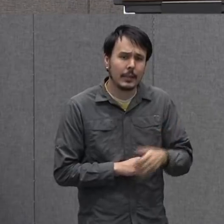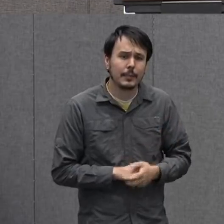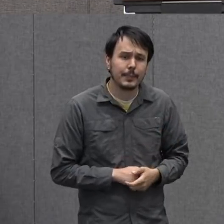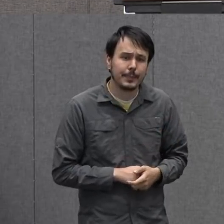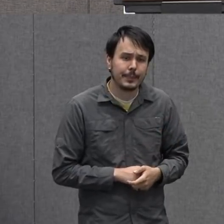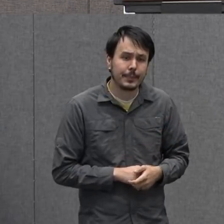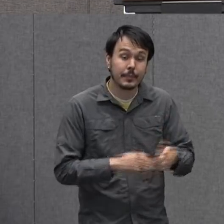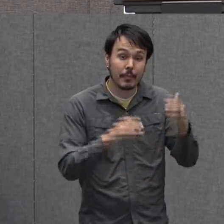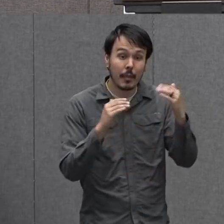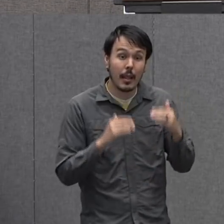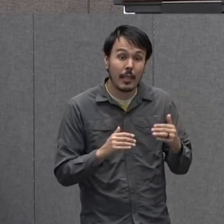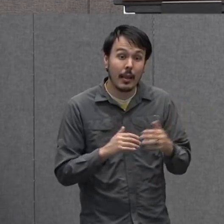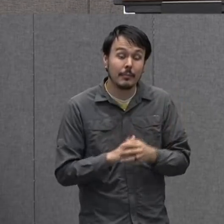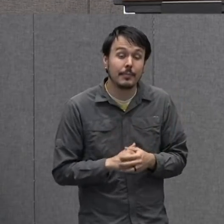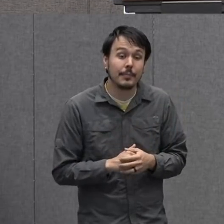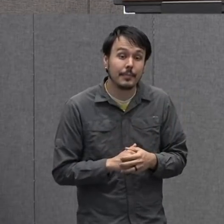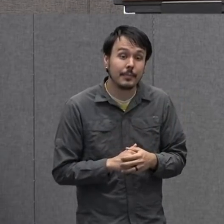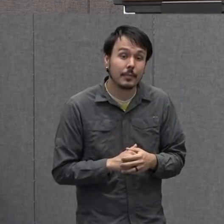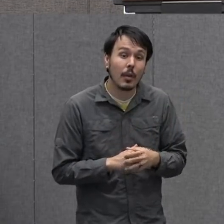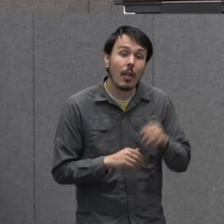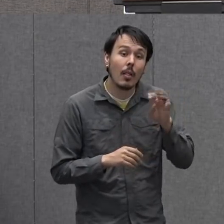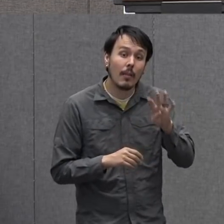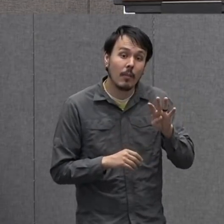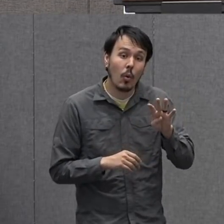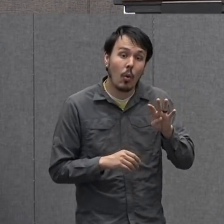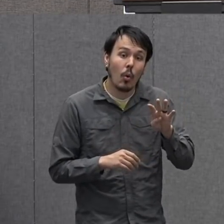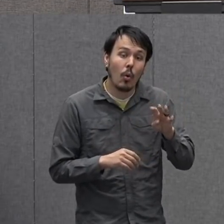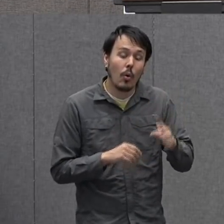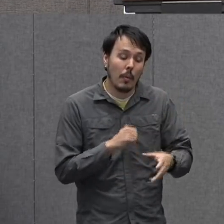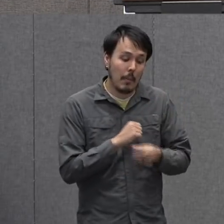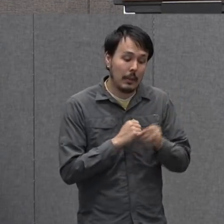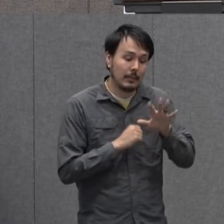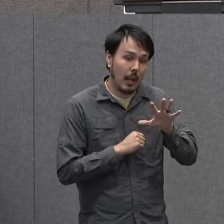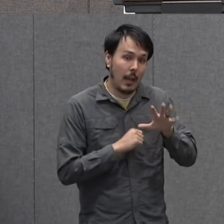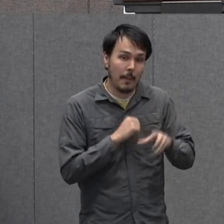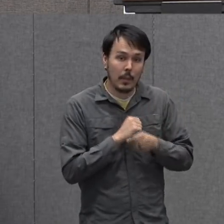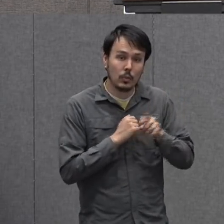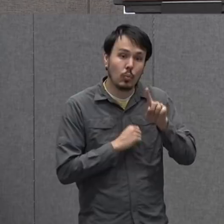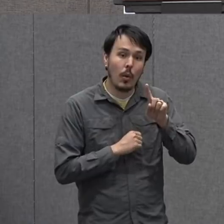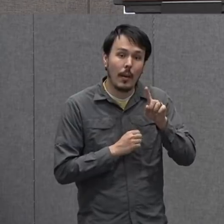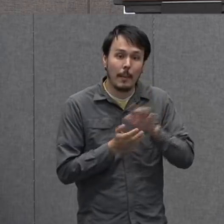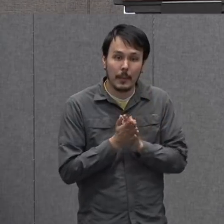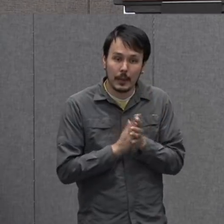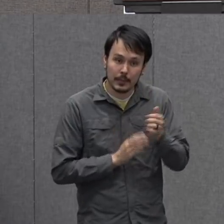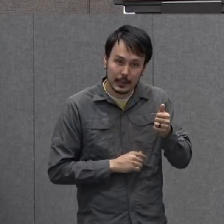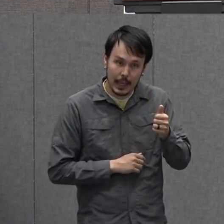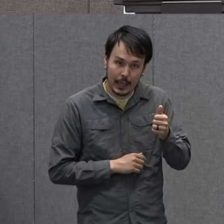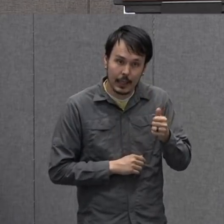And then our four and our five and our one make a 10, and two more would make the 12 we could add.